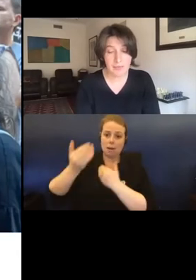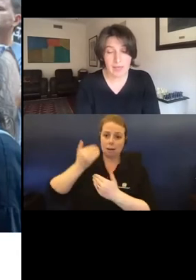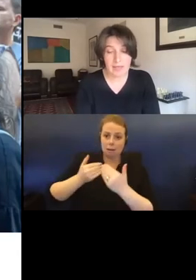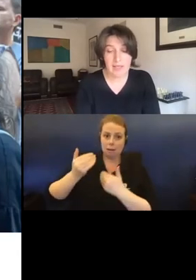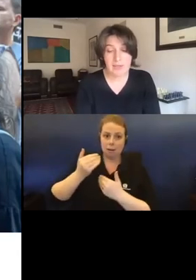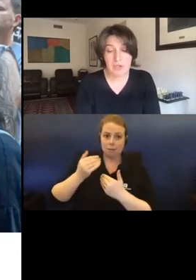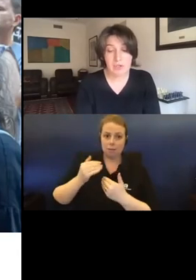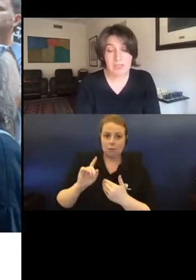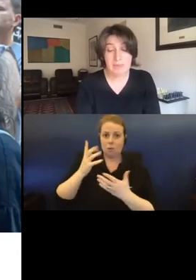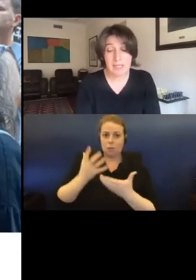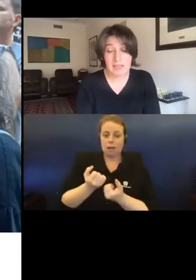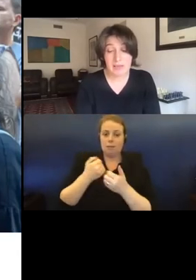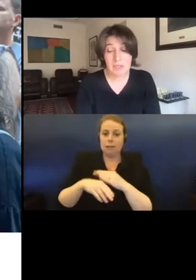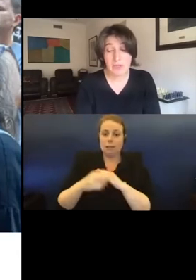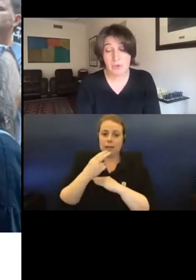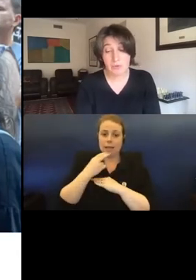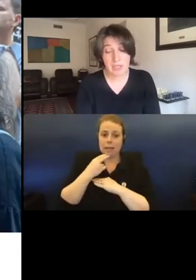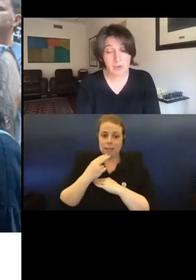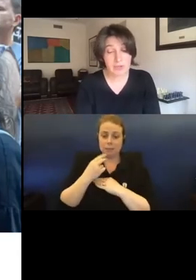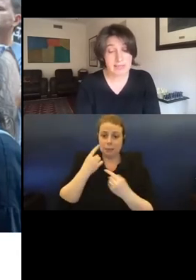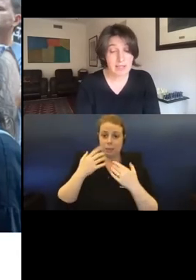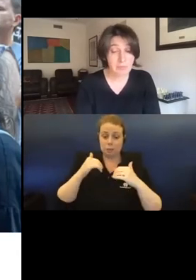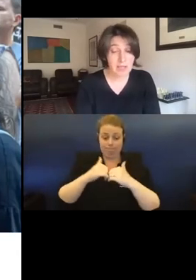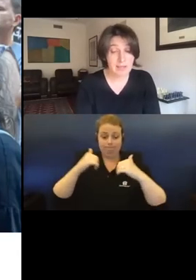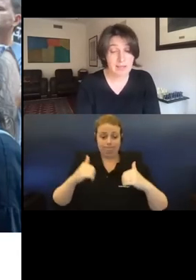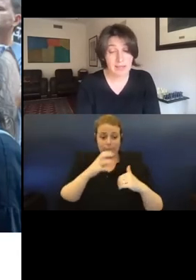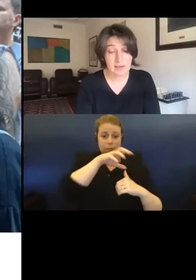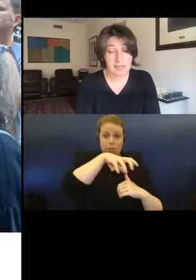the exhibition is split between two venues the second part held here the